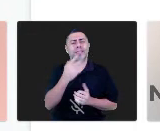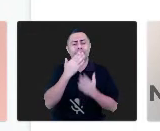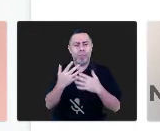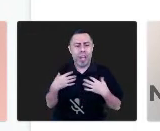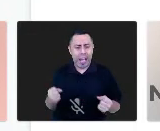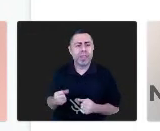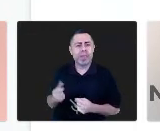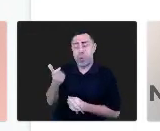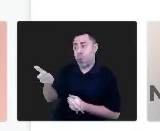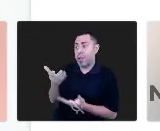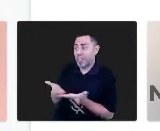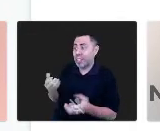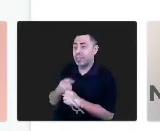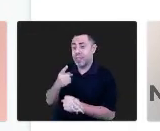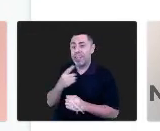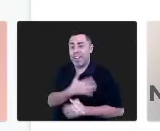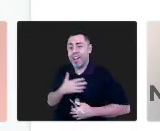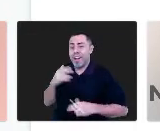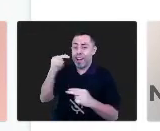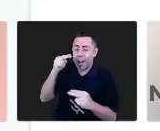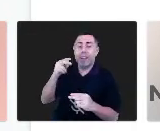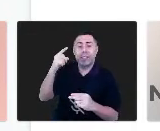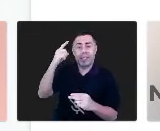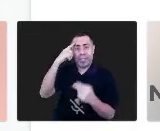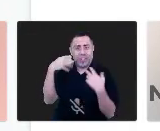your mental health is probably one of the most important parts in your job search i don't want to